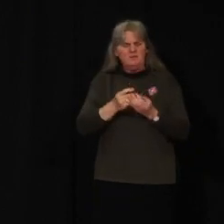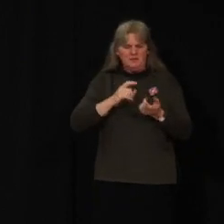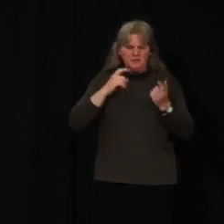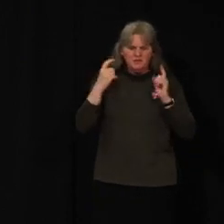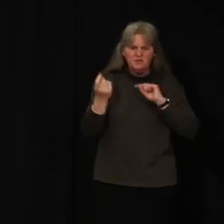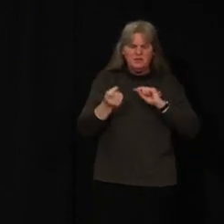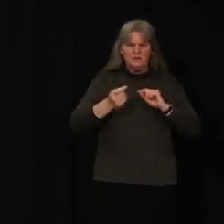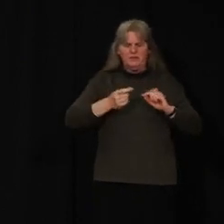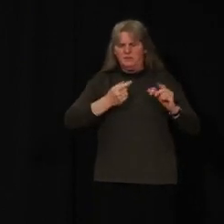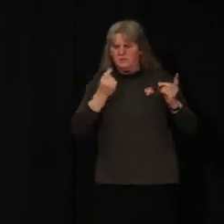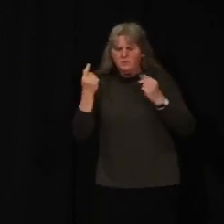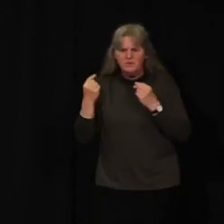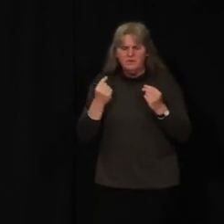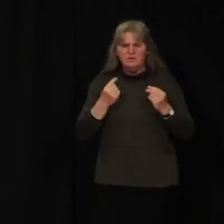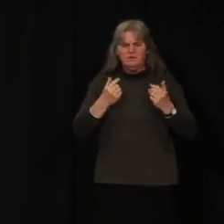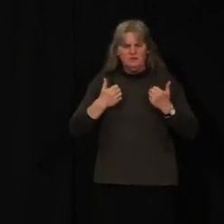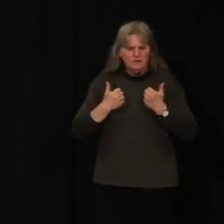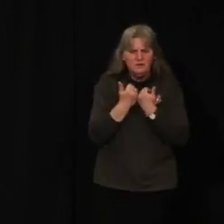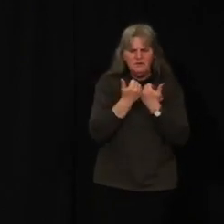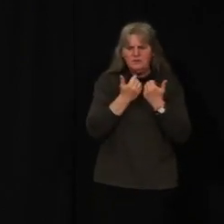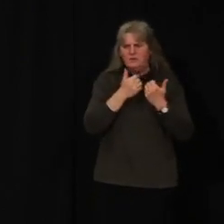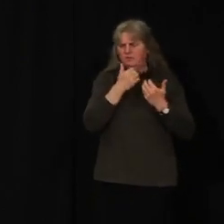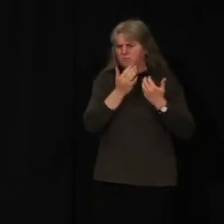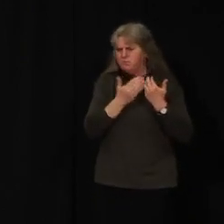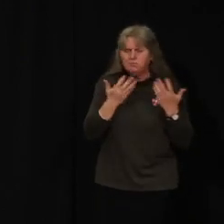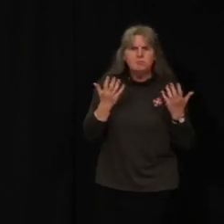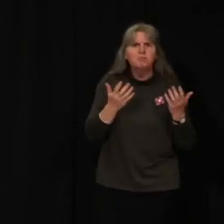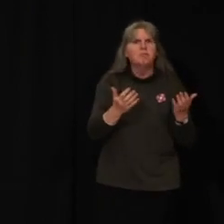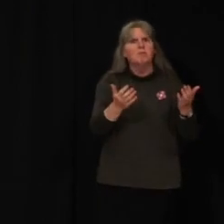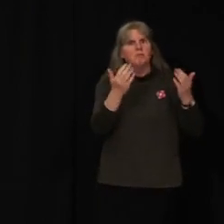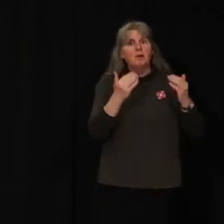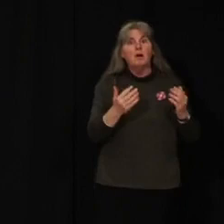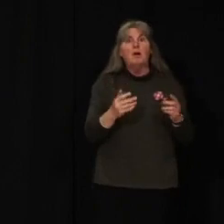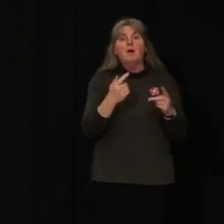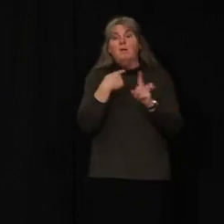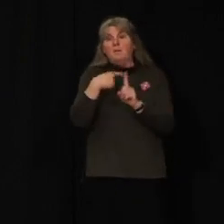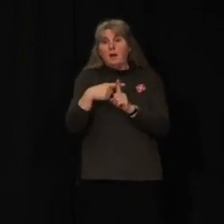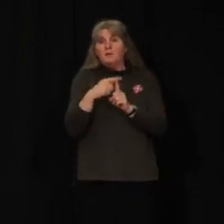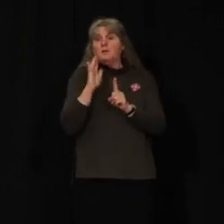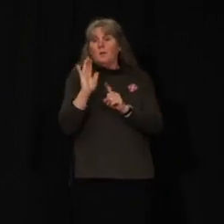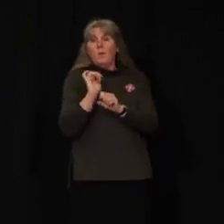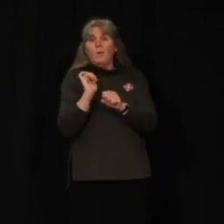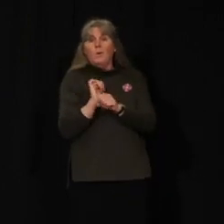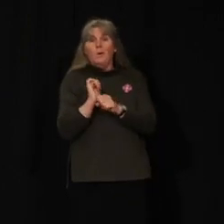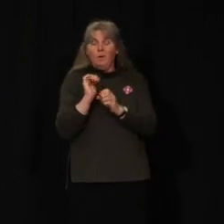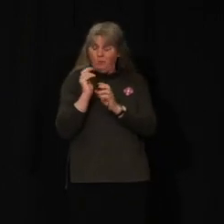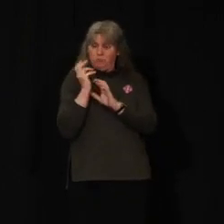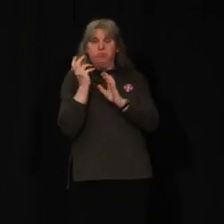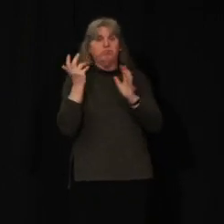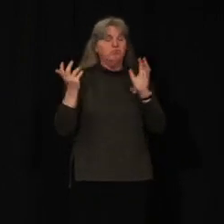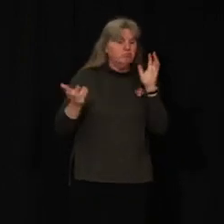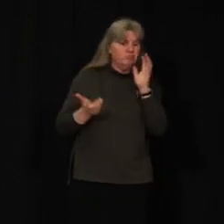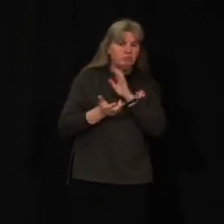routines that create difficult challenges for families. On top of your own work life and managing household